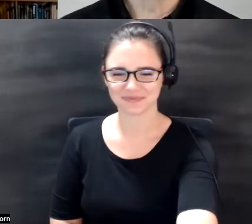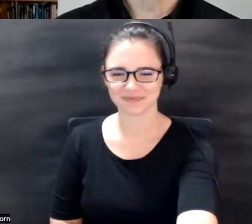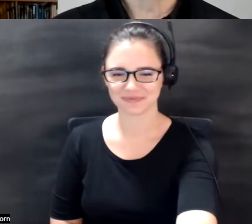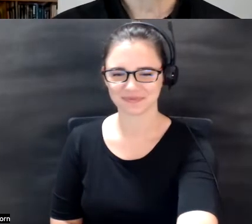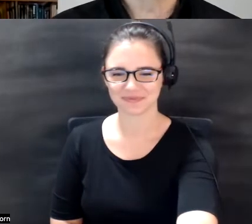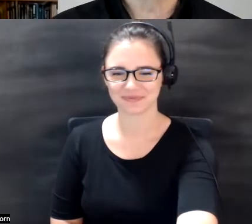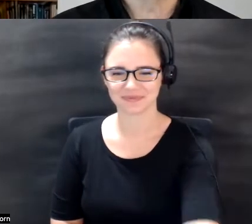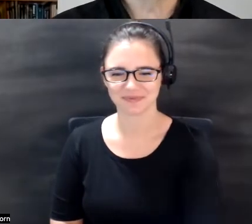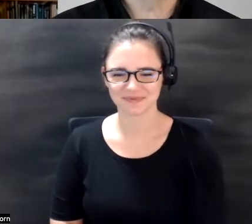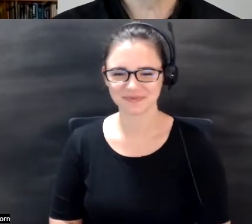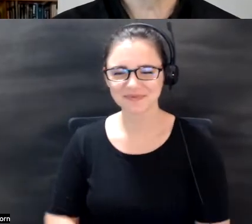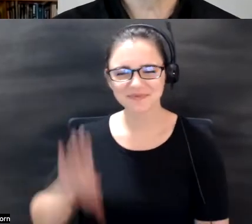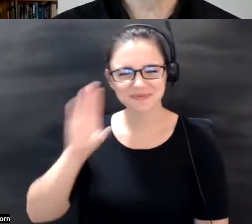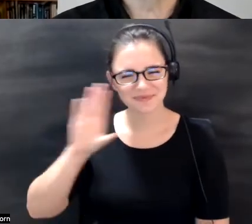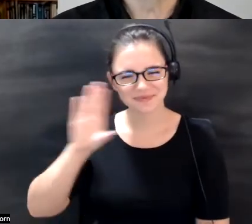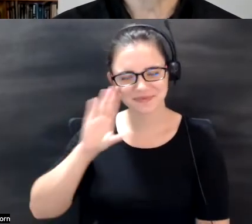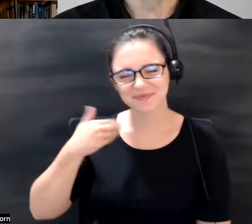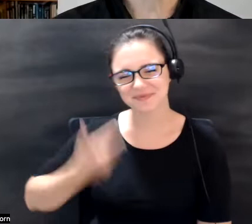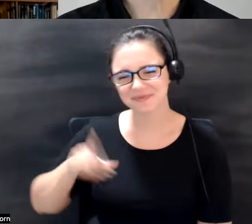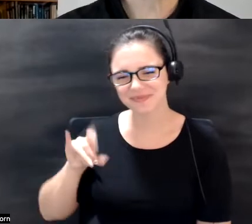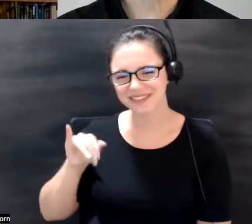Hi I'm Diane McGary with Dracut Arts.